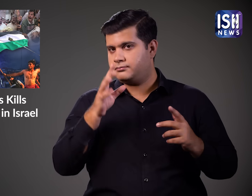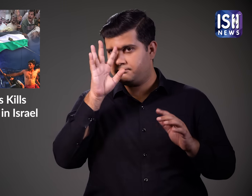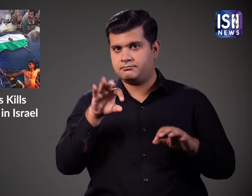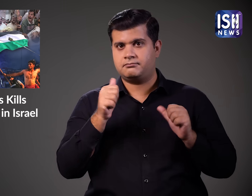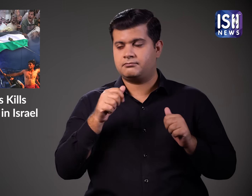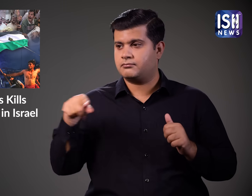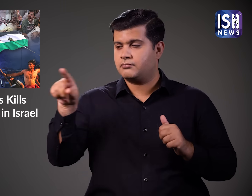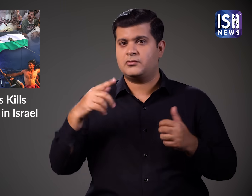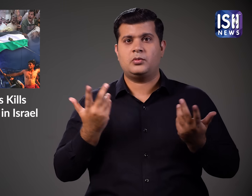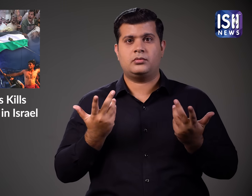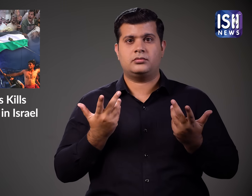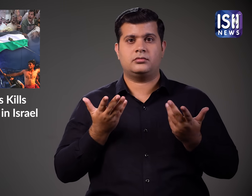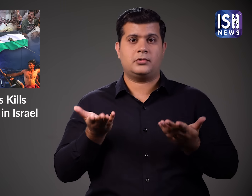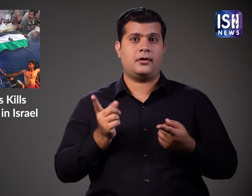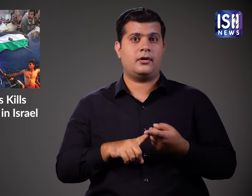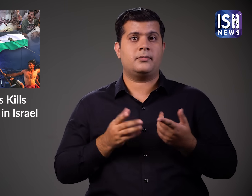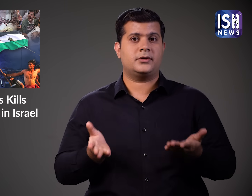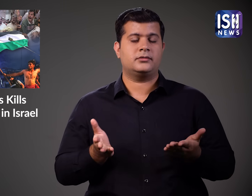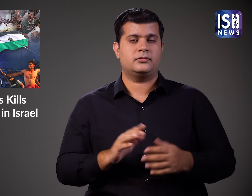Though the reason is not clear.